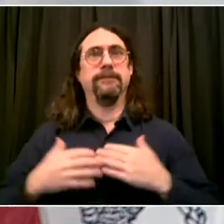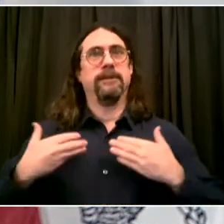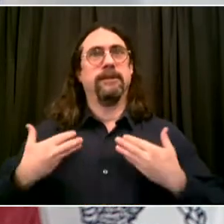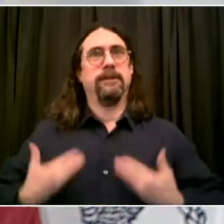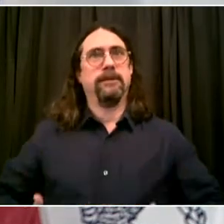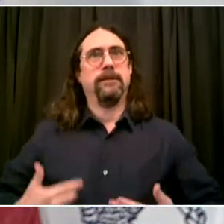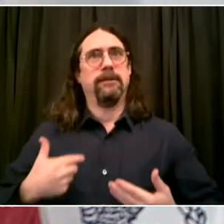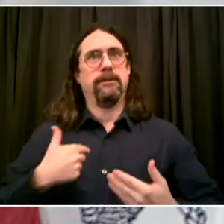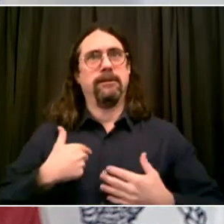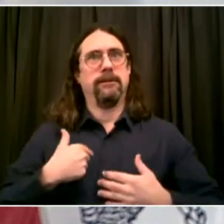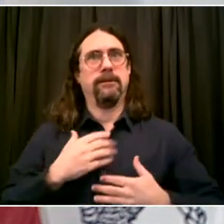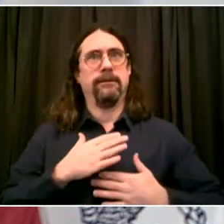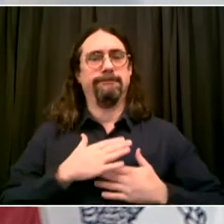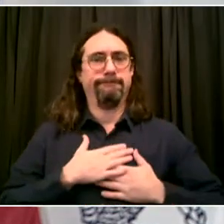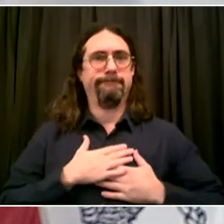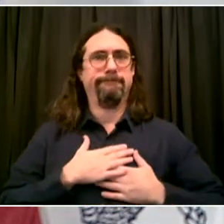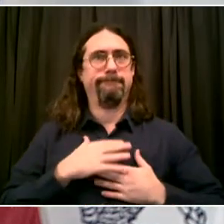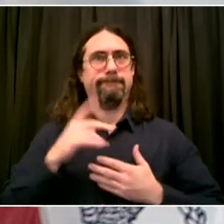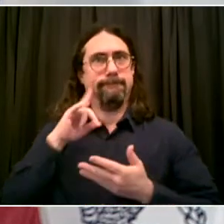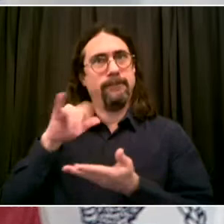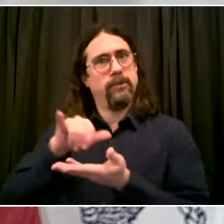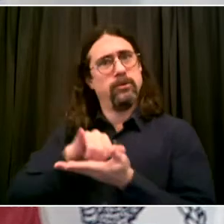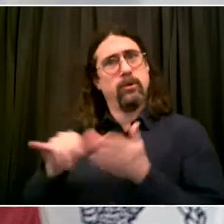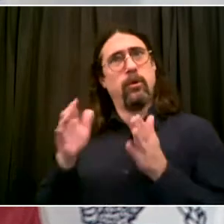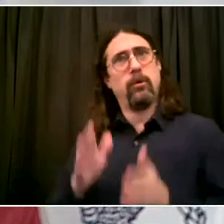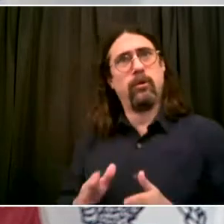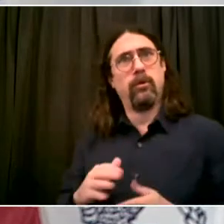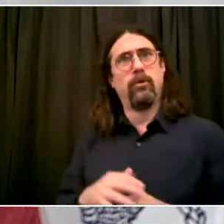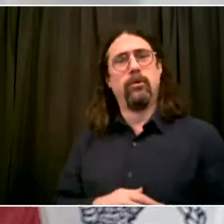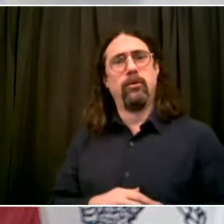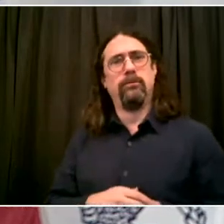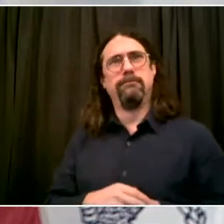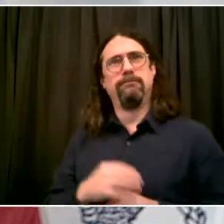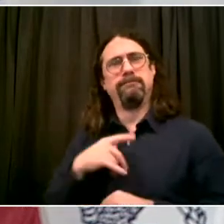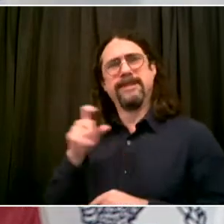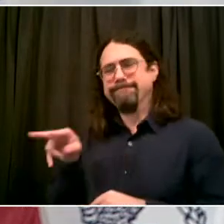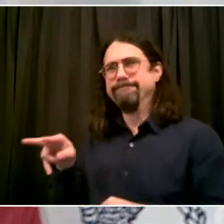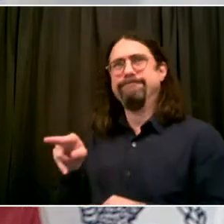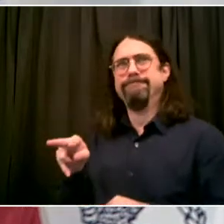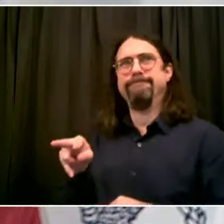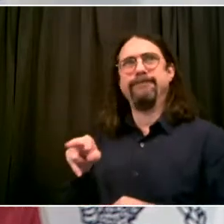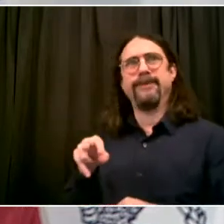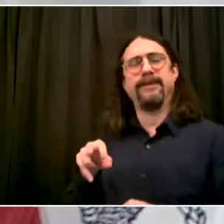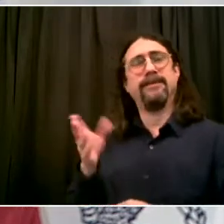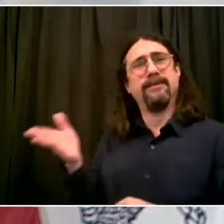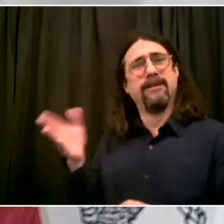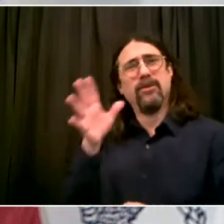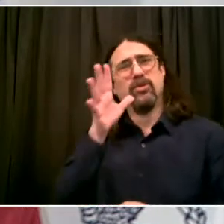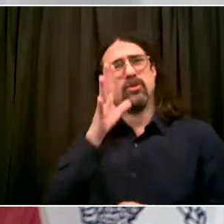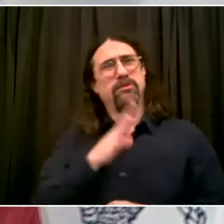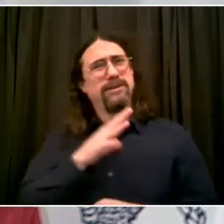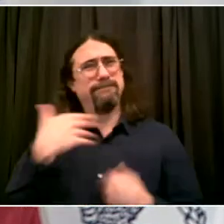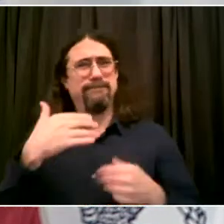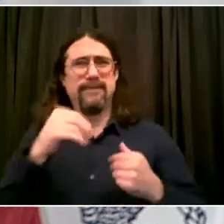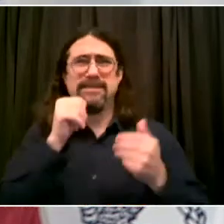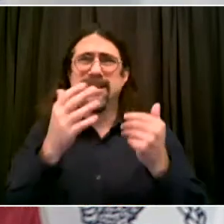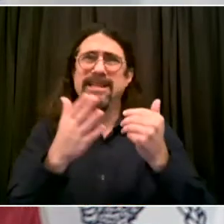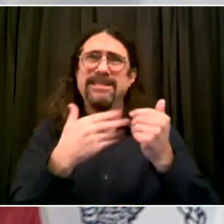AAS NEEW YOORKERSRS WE VEHA TO TAKE THIS SERIOUSLY WHEN A WOMAN